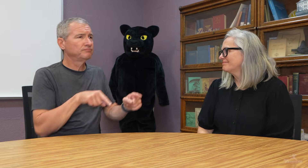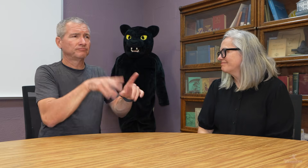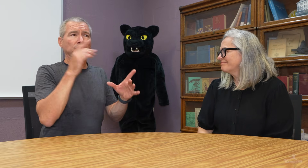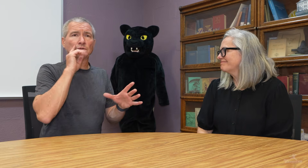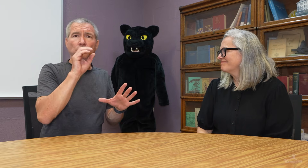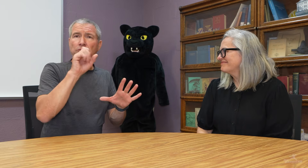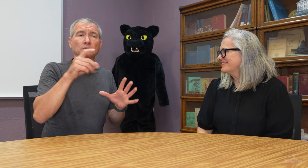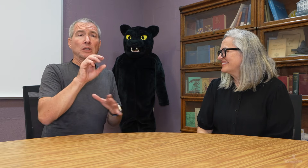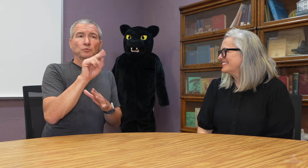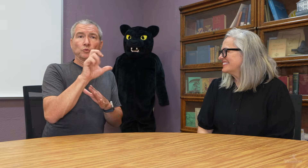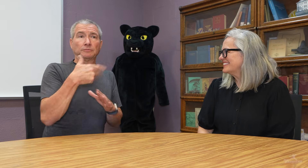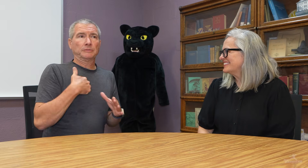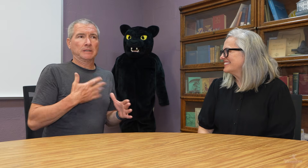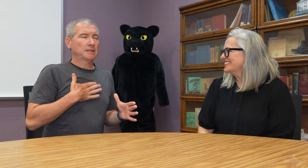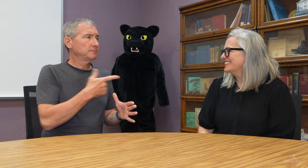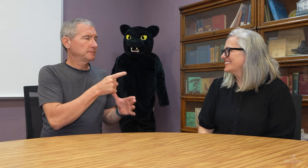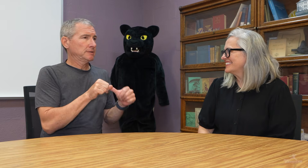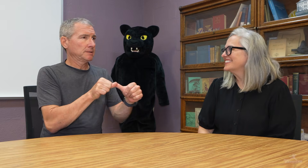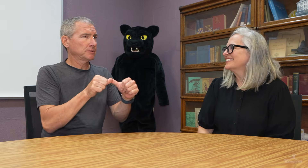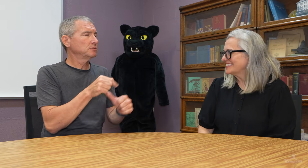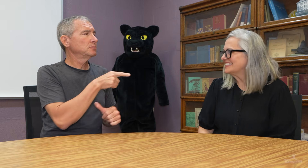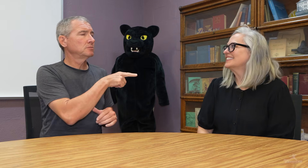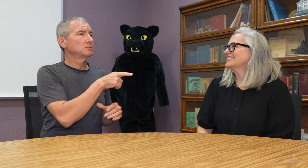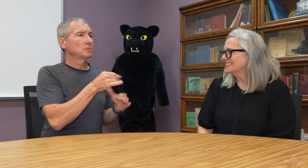Back to OSD’s outreach program— I’m glad you’ve been able to keep that going.